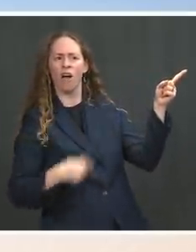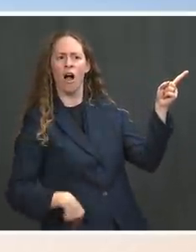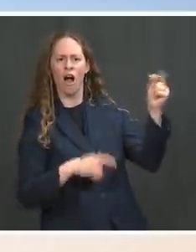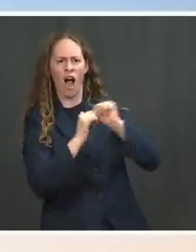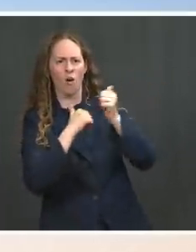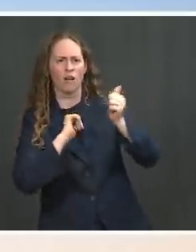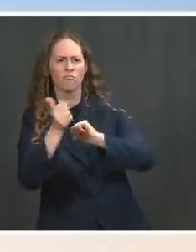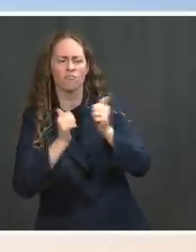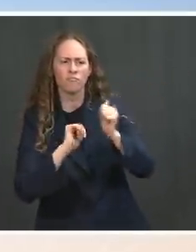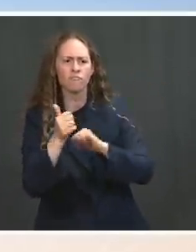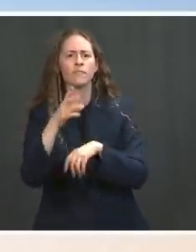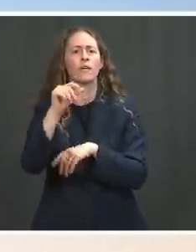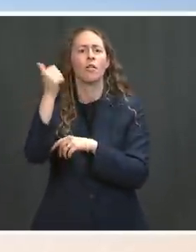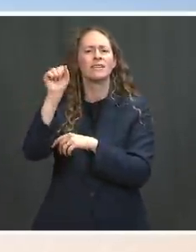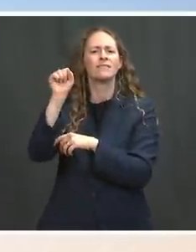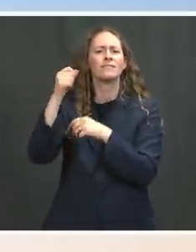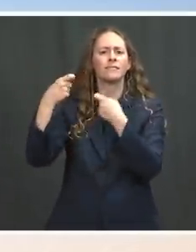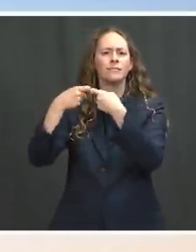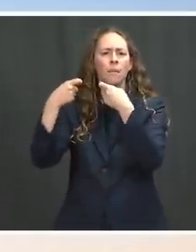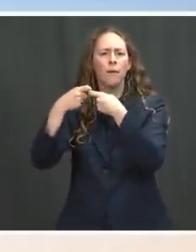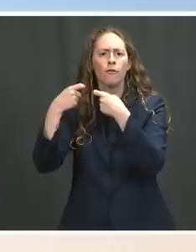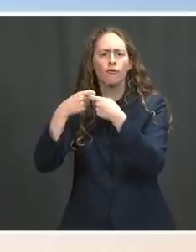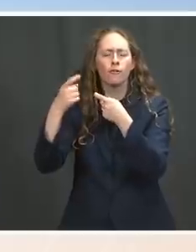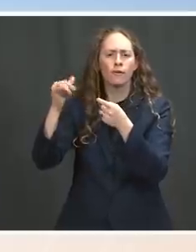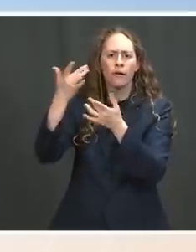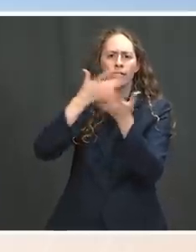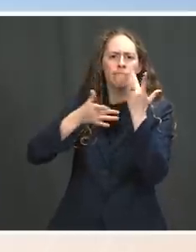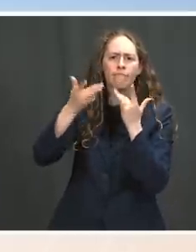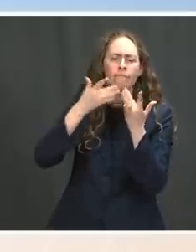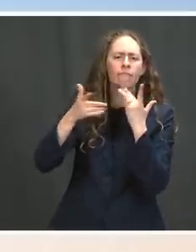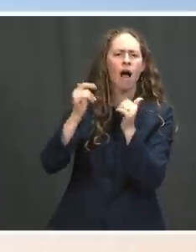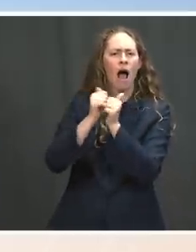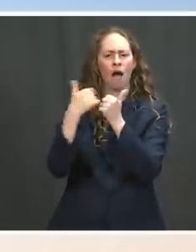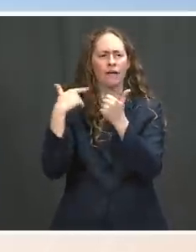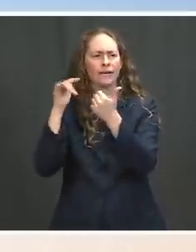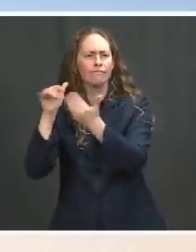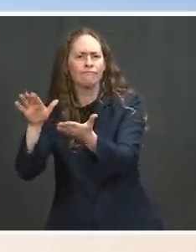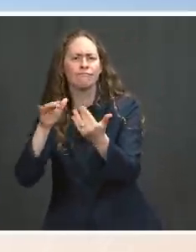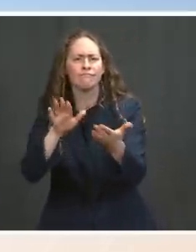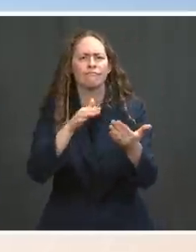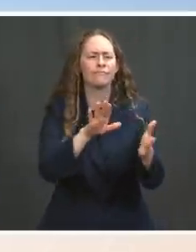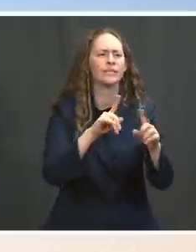that there has historically been bipartisan cooperation on, including issues like immigration.